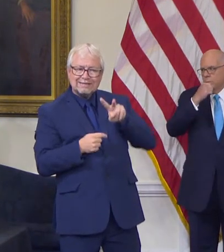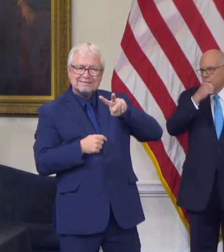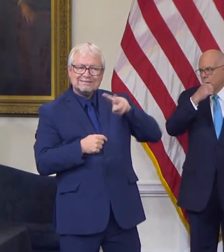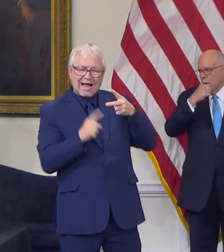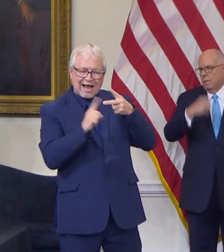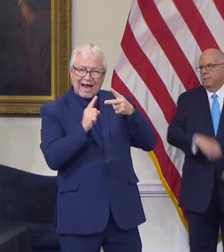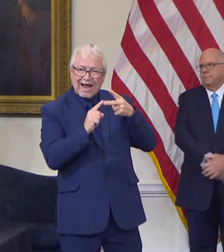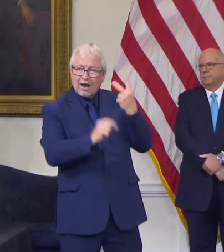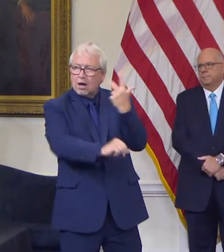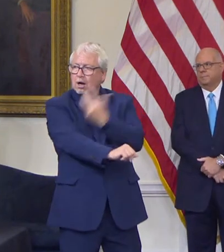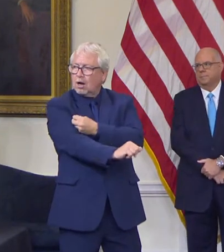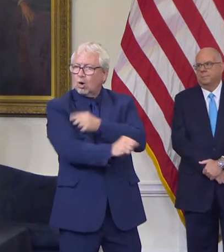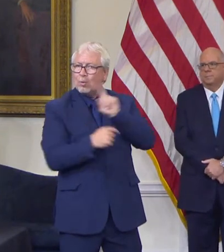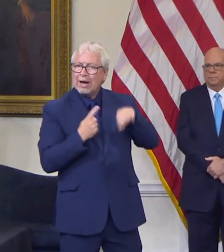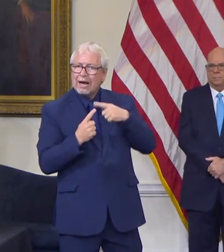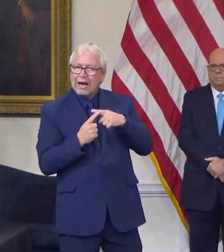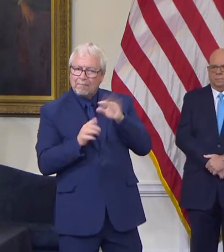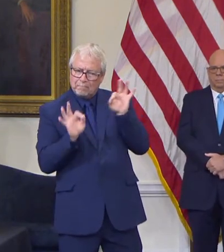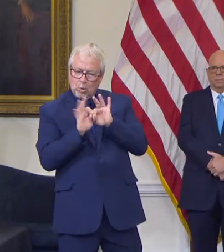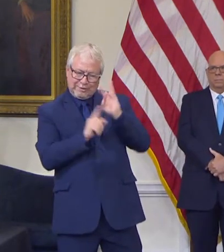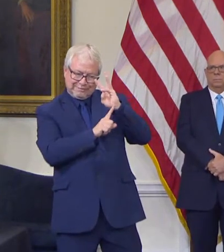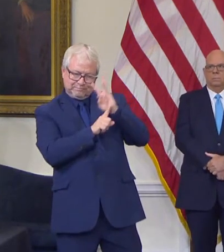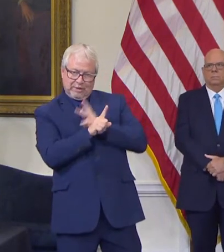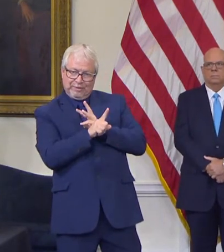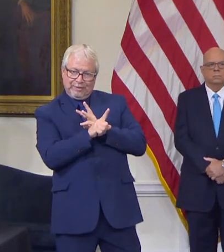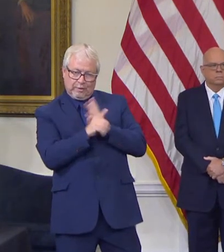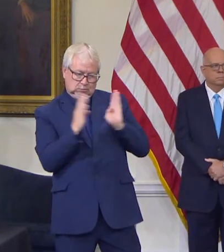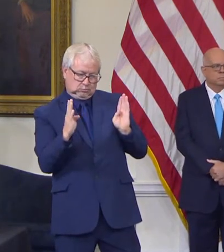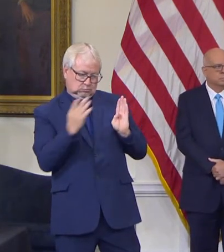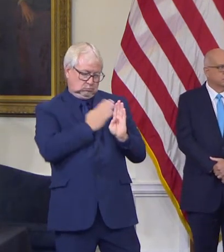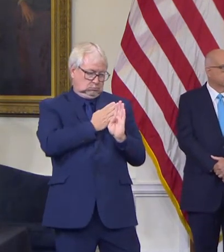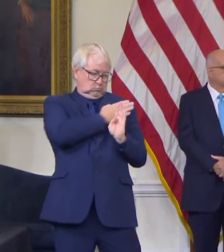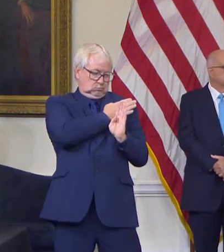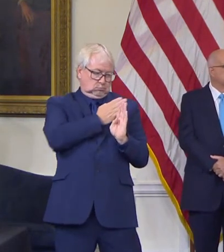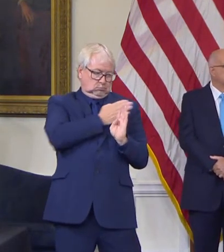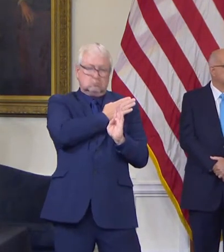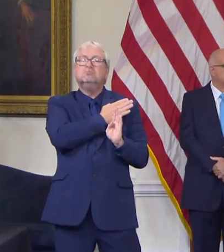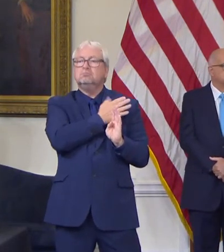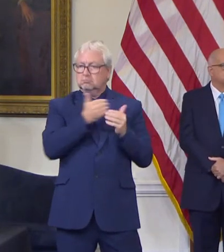At the moment there are approximately 500,000 who are now eligible for a Pfizer booster shot.